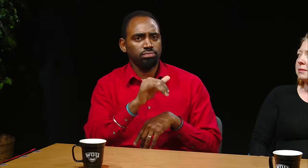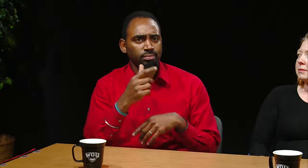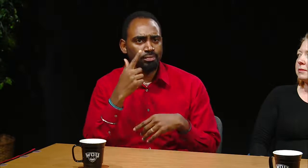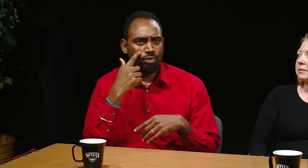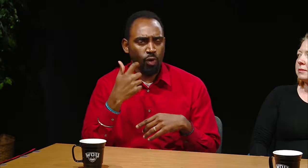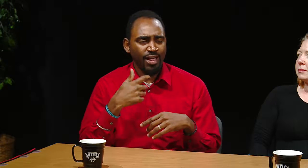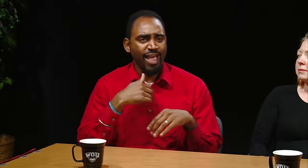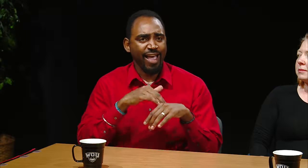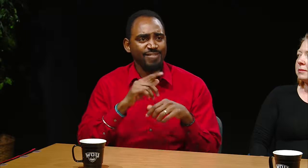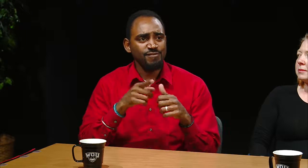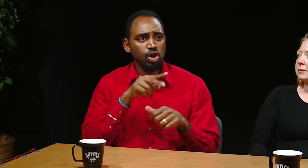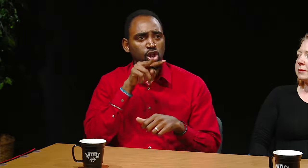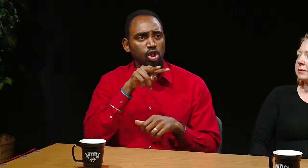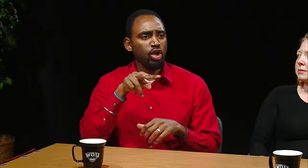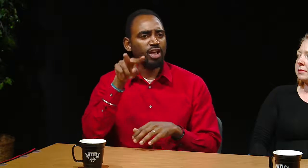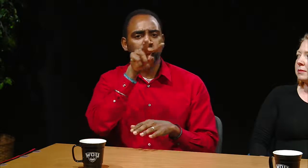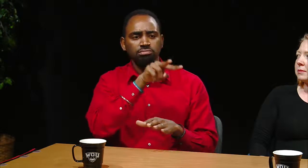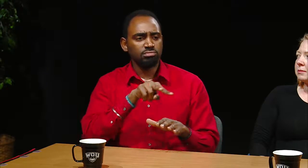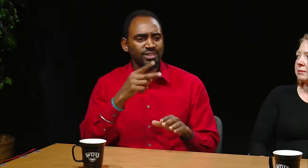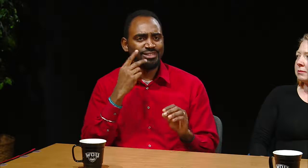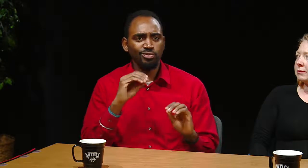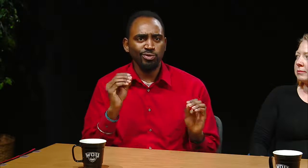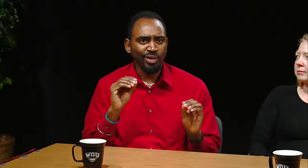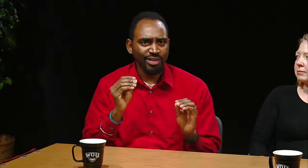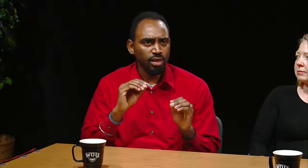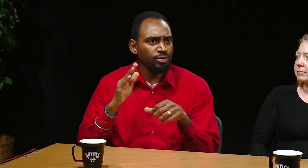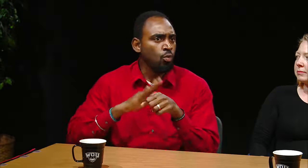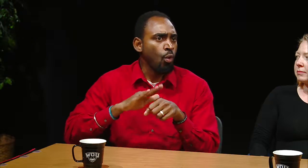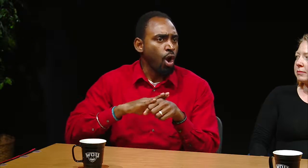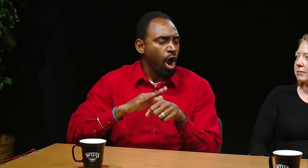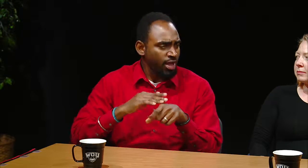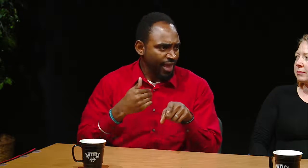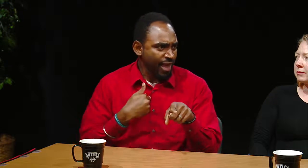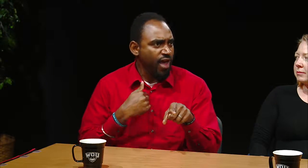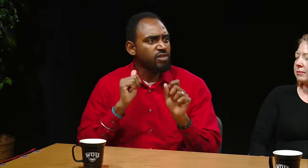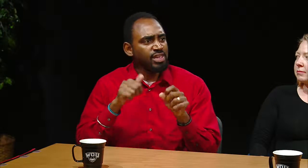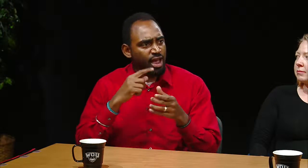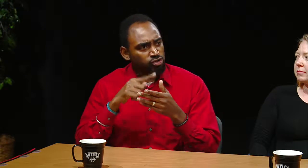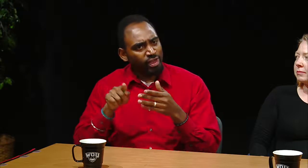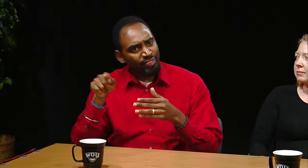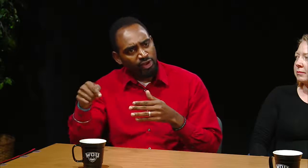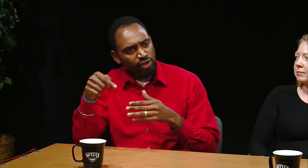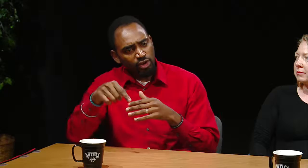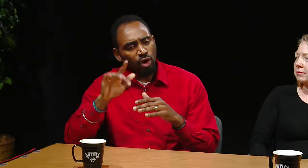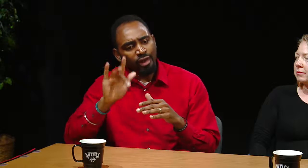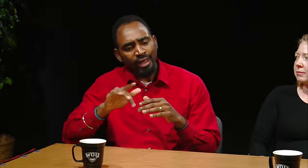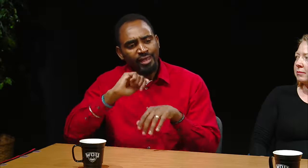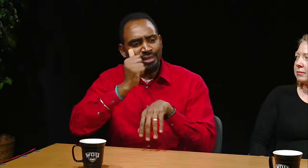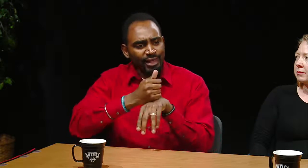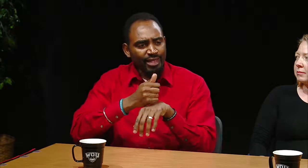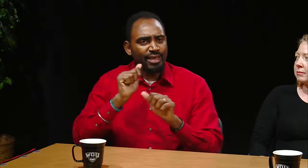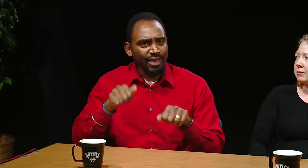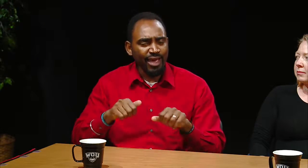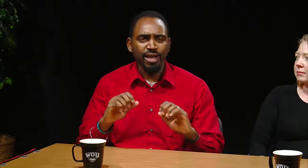a quality that I would be proud of, and that also I would consume. So that was kind of how my process works.